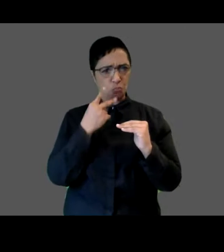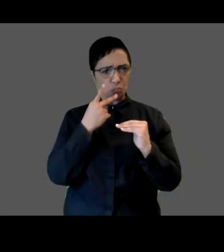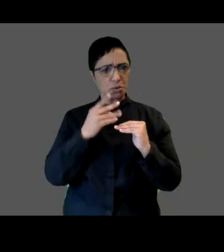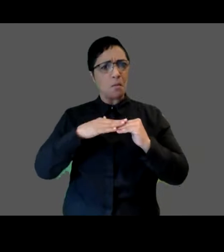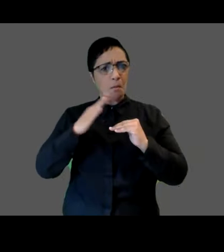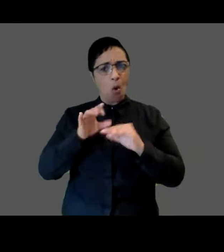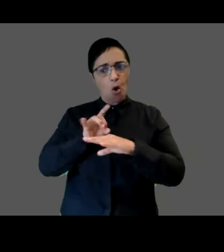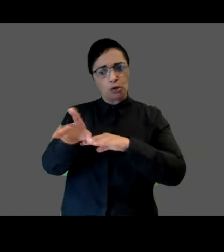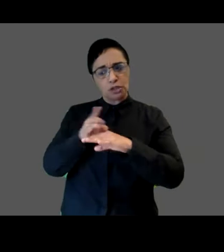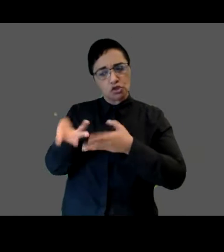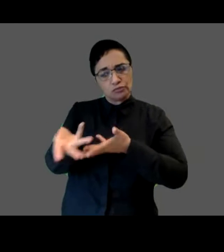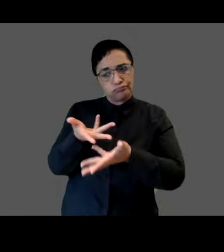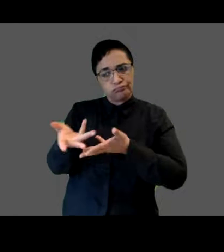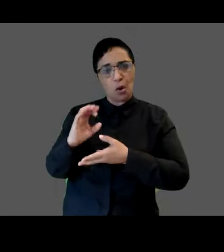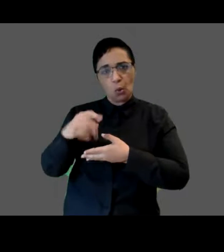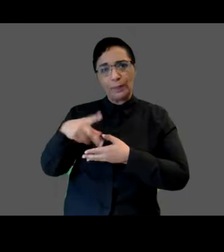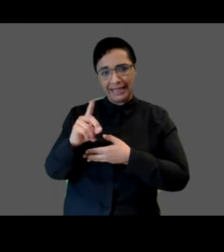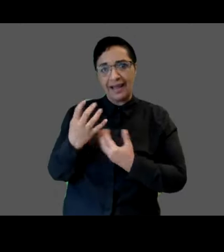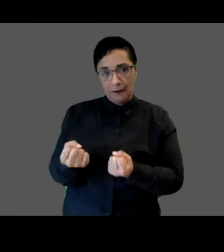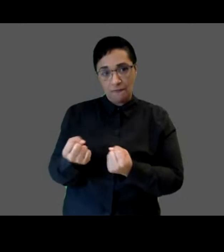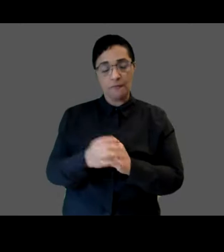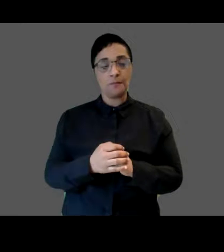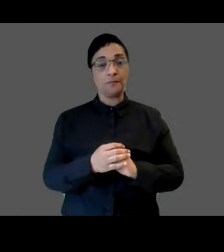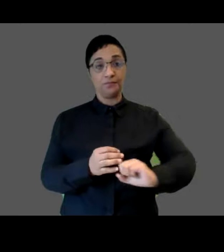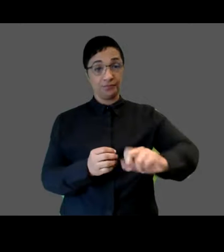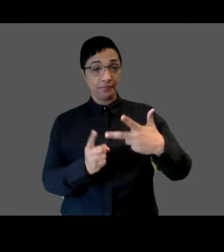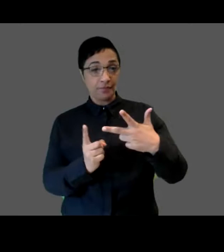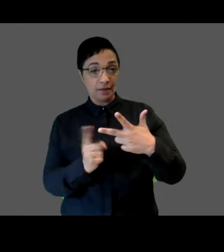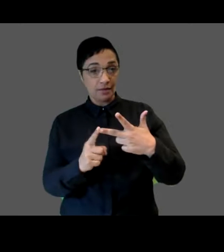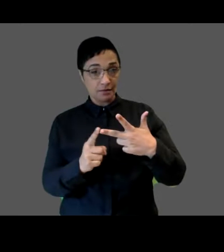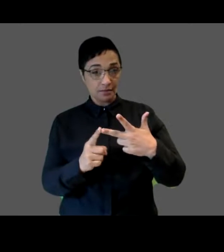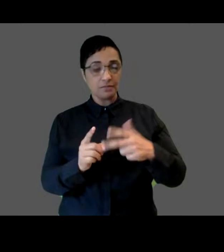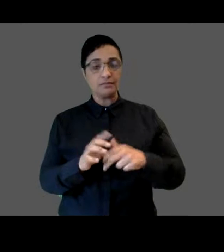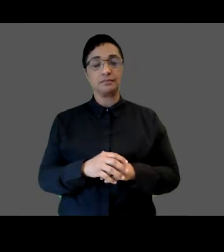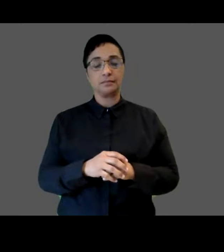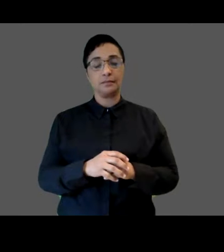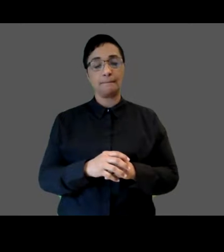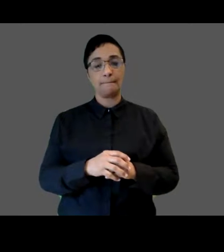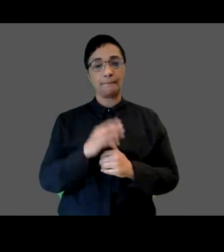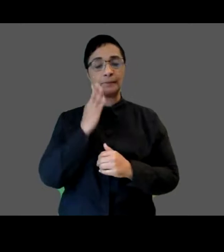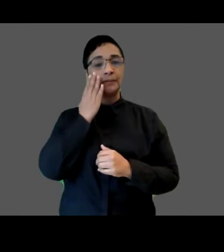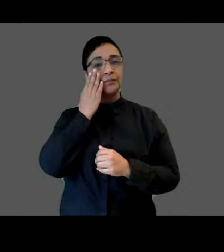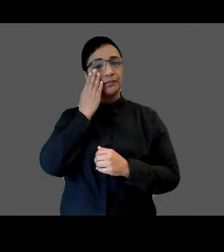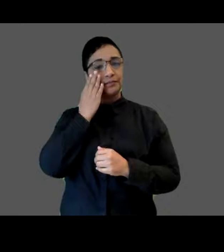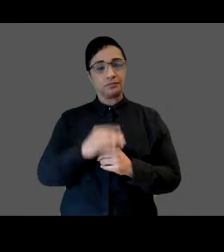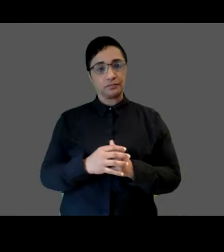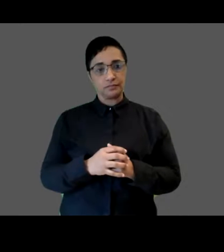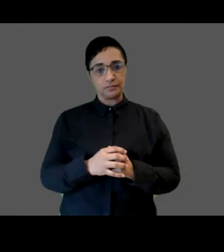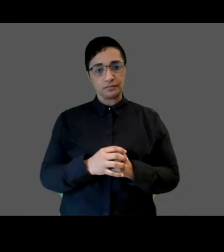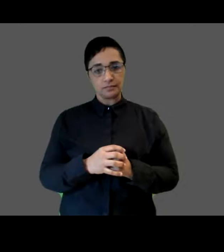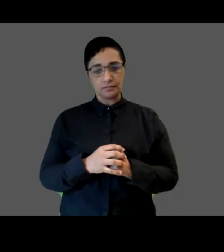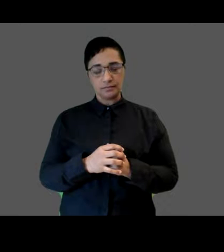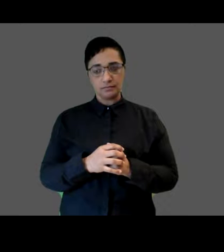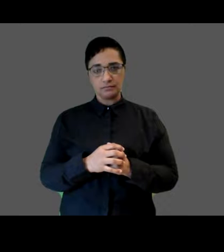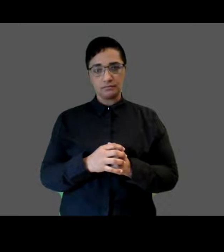And the last thing that I would say here and kind of this taking stock exercise of what